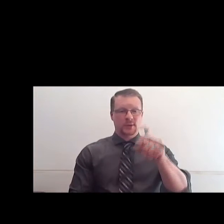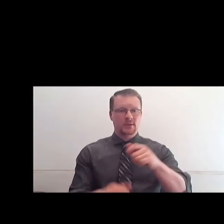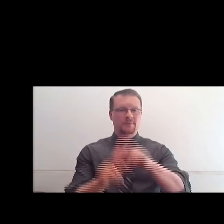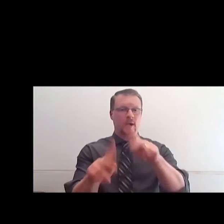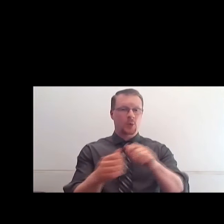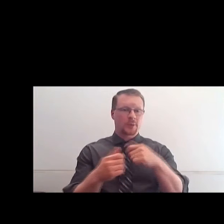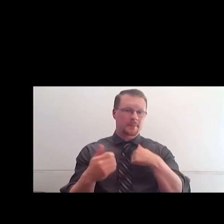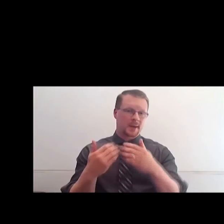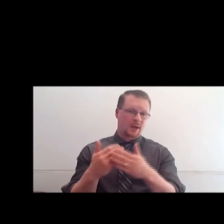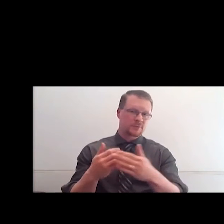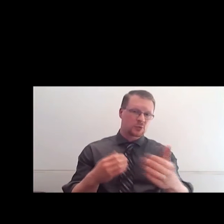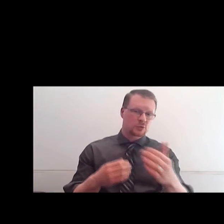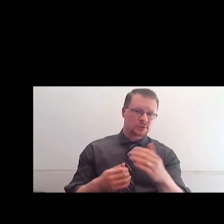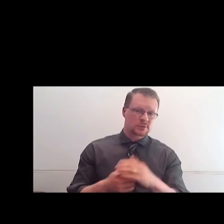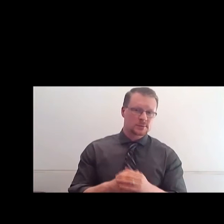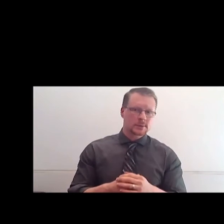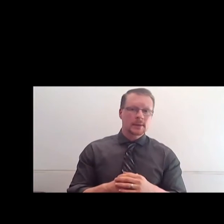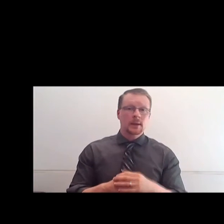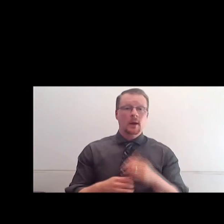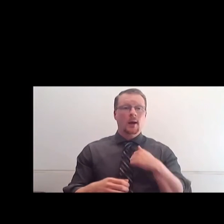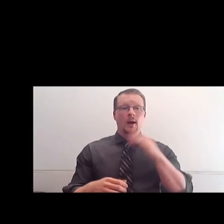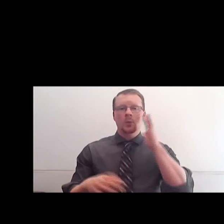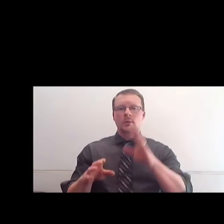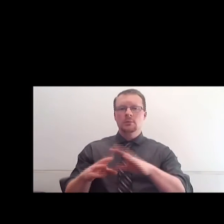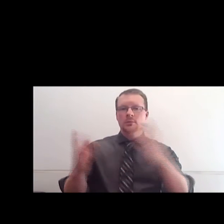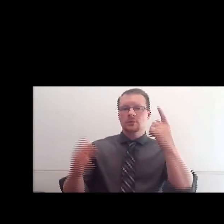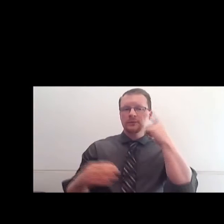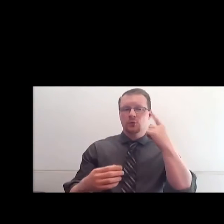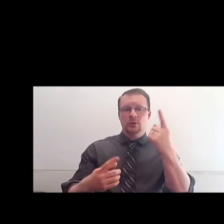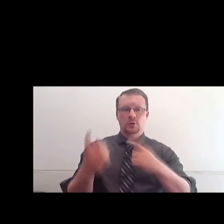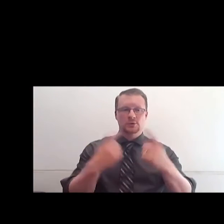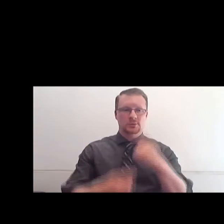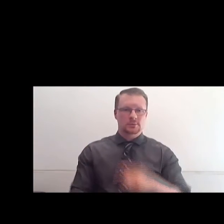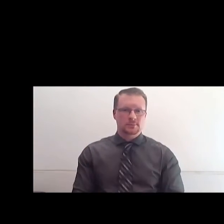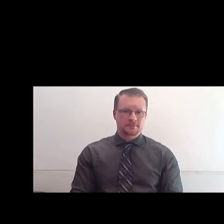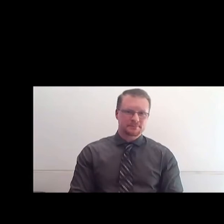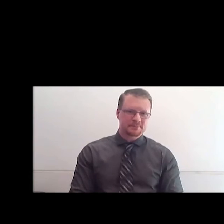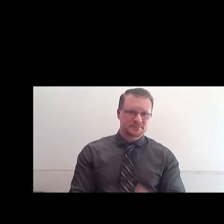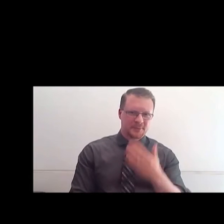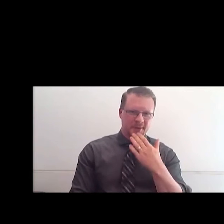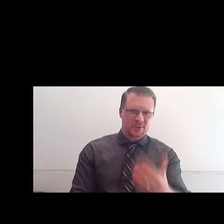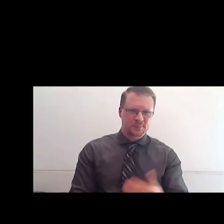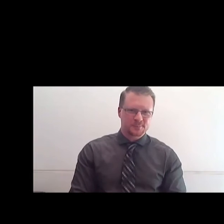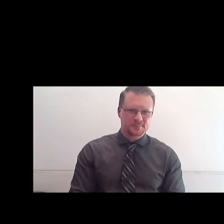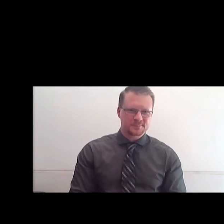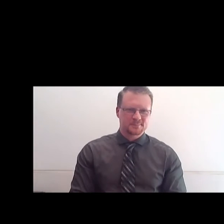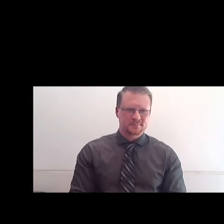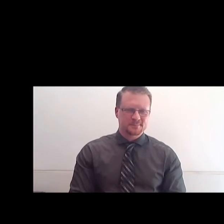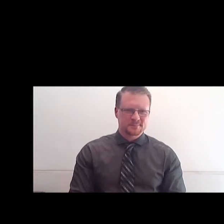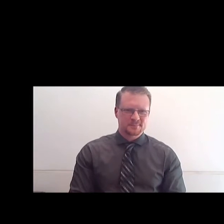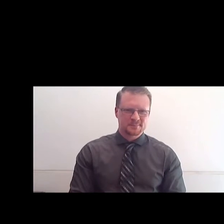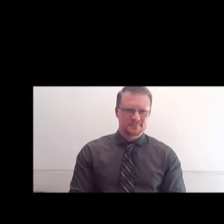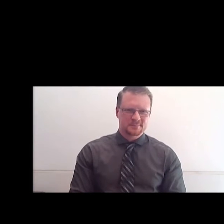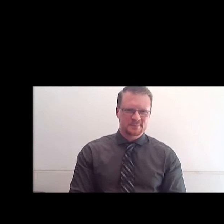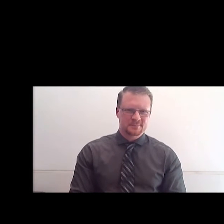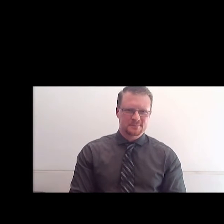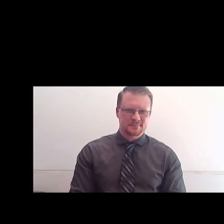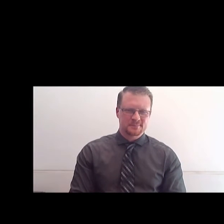This is my contact information, if you'd like to follow up with me afterwards. And now I'm gonna open up the floor for questions. Thank you.